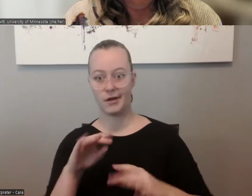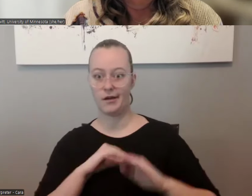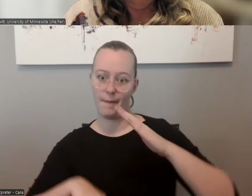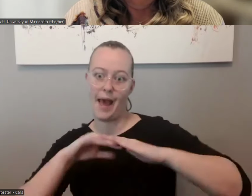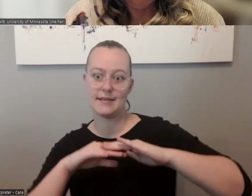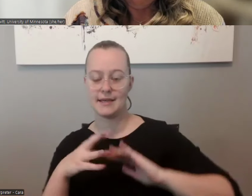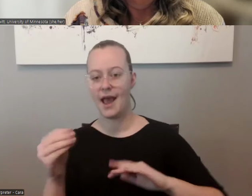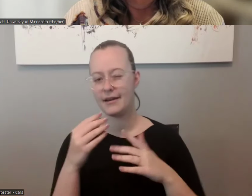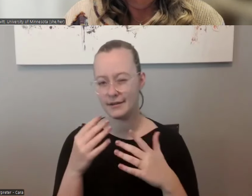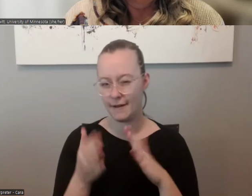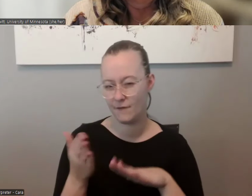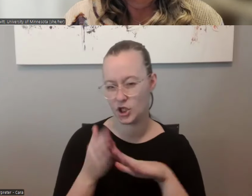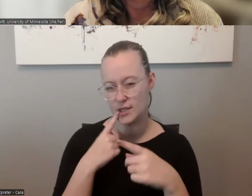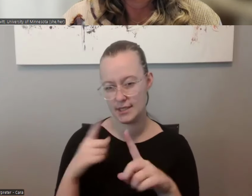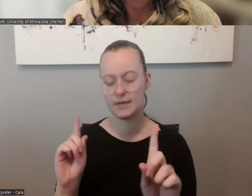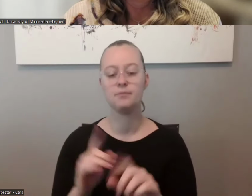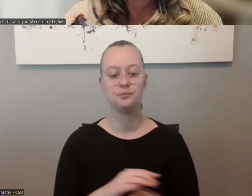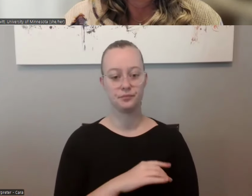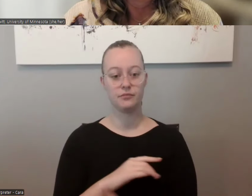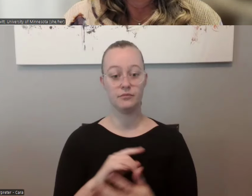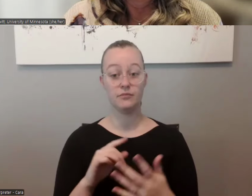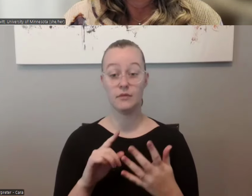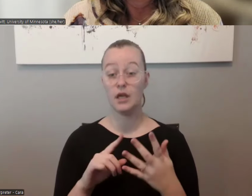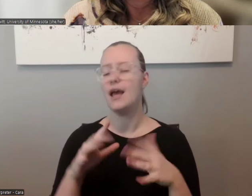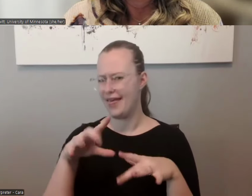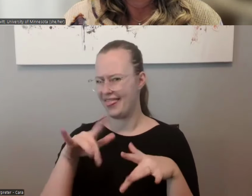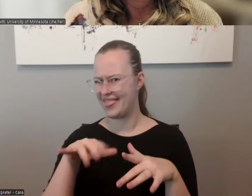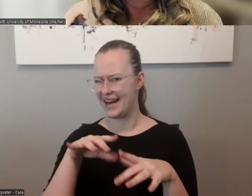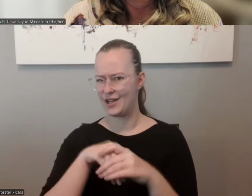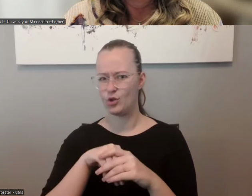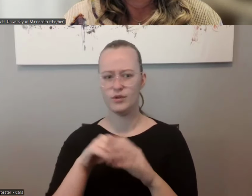sufficiency of the state's dementia care workforce, including identifying current and